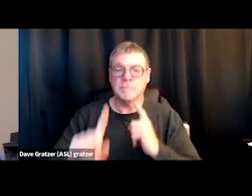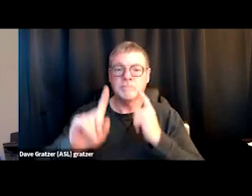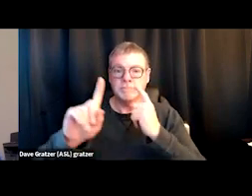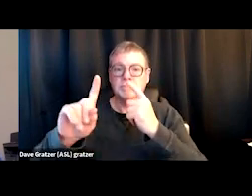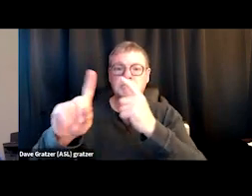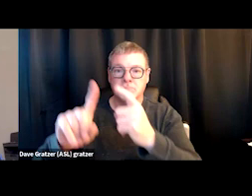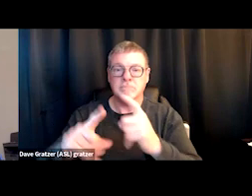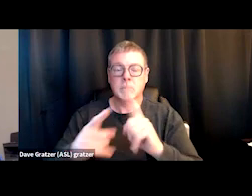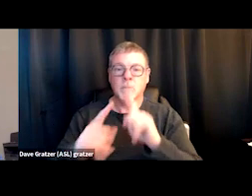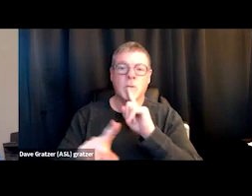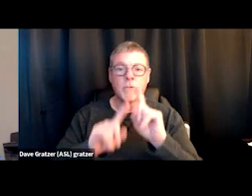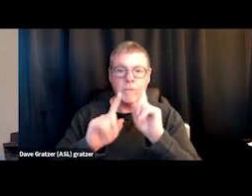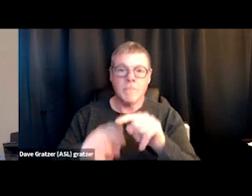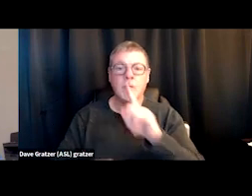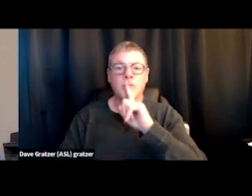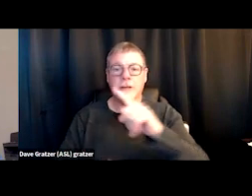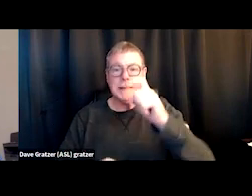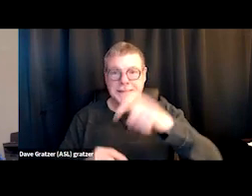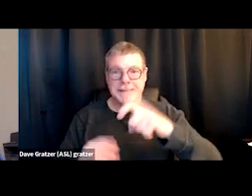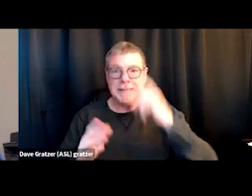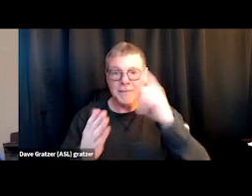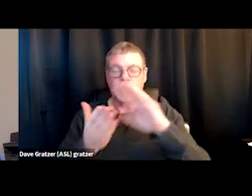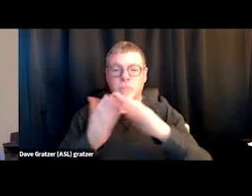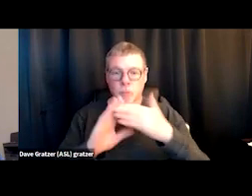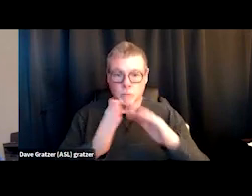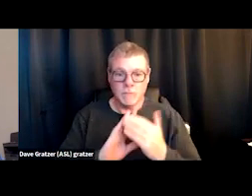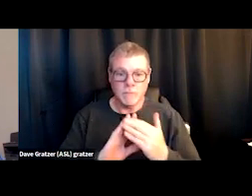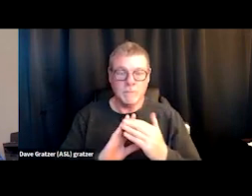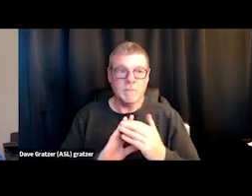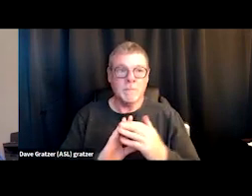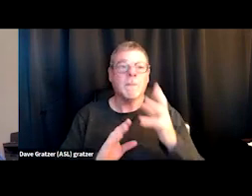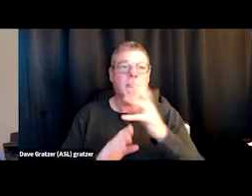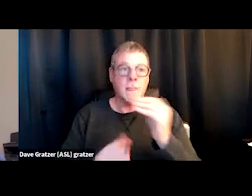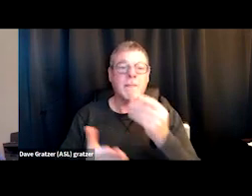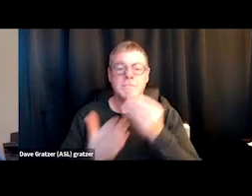of responding to the real needs of the community. And we're able to get funded for acquisition